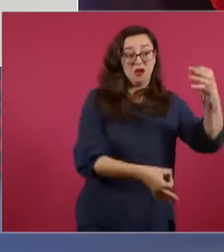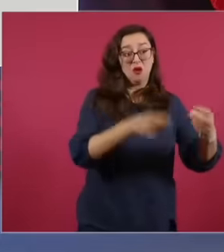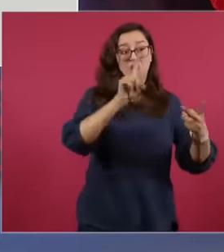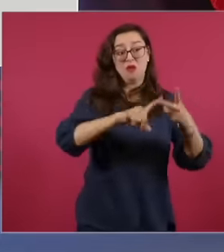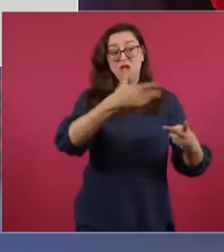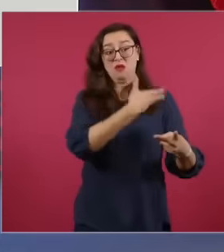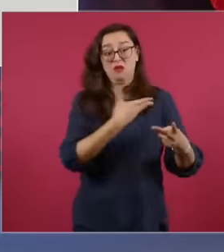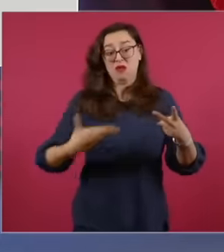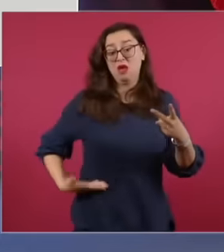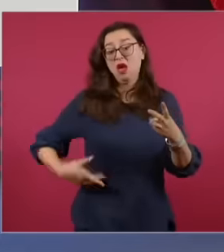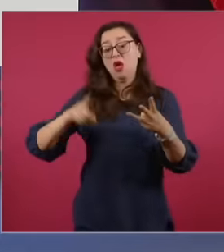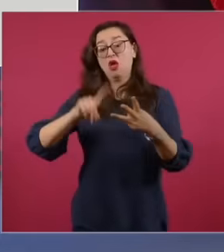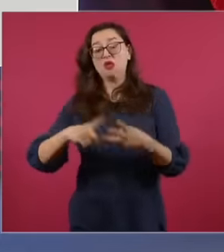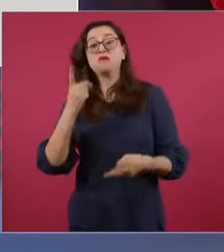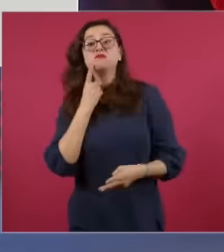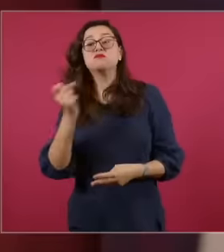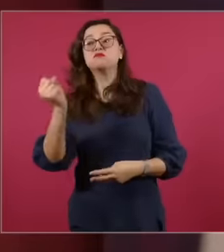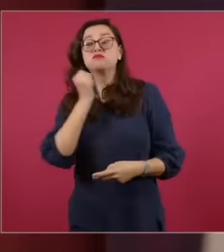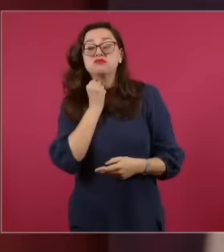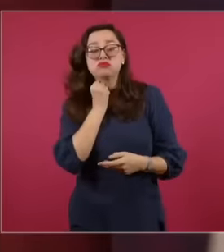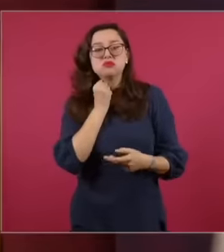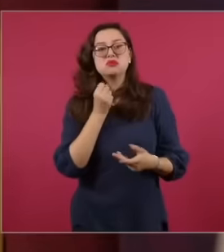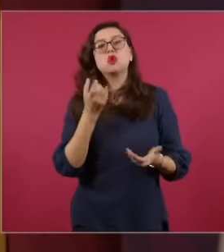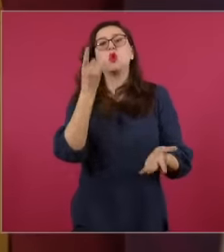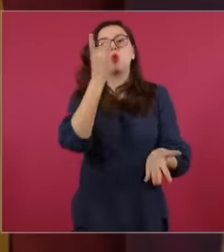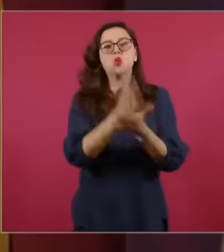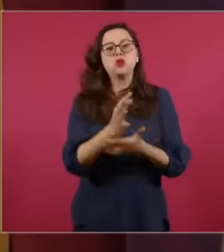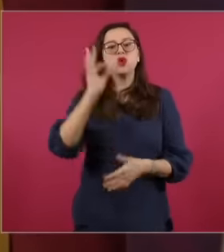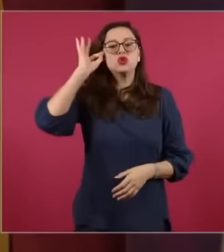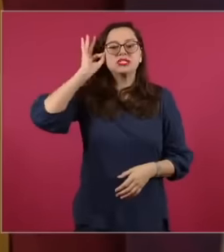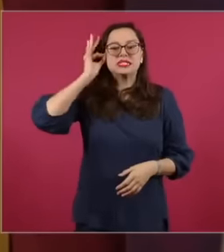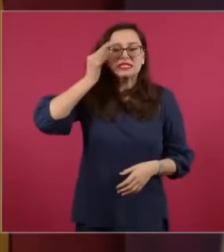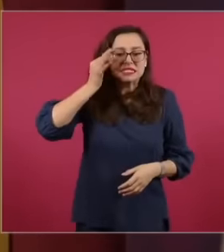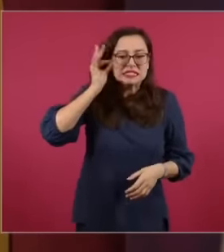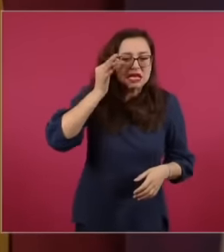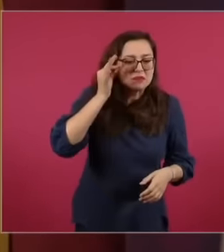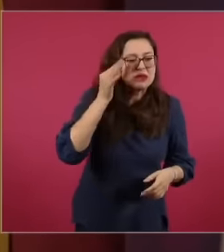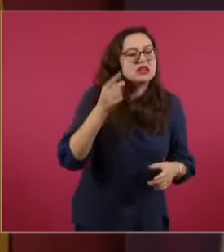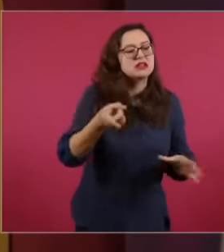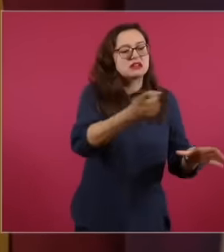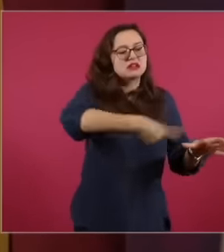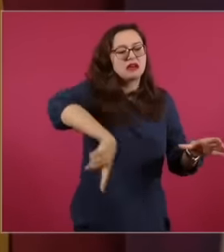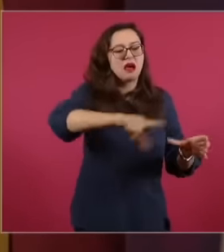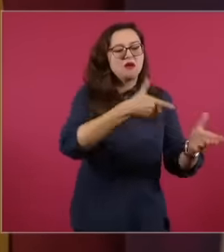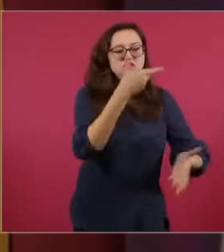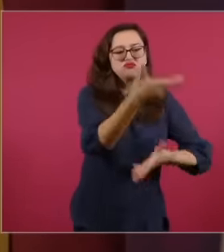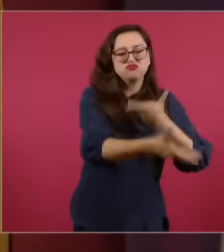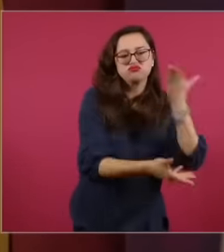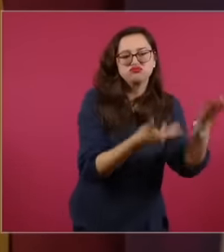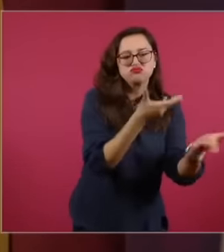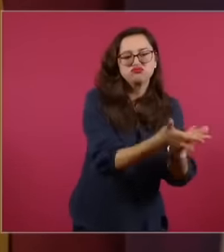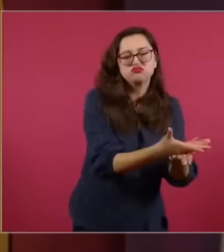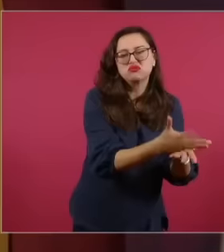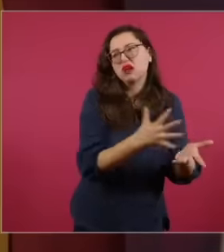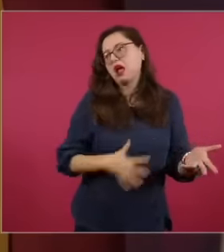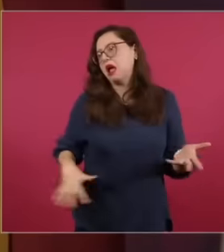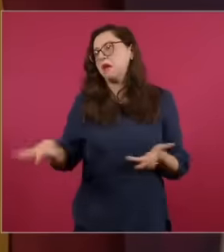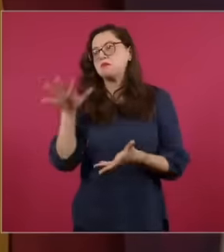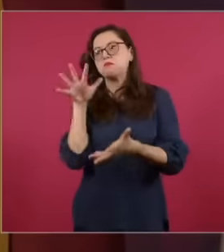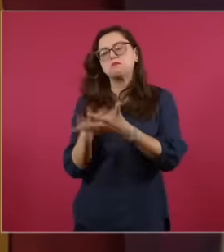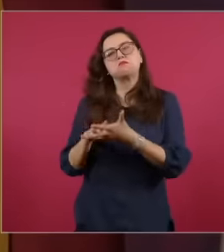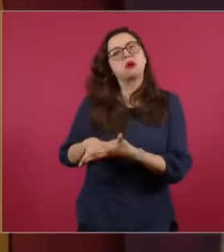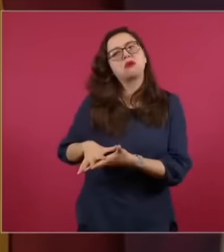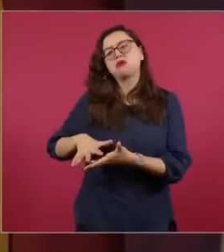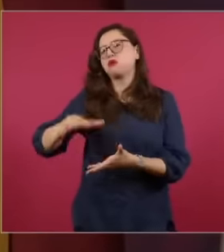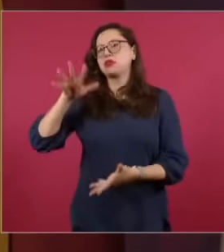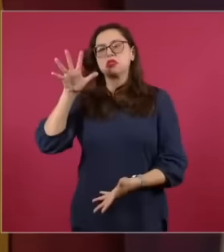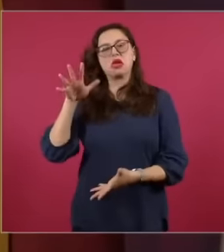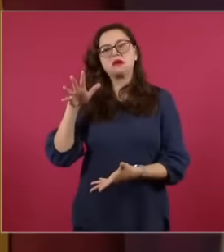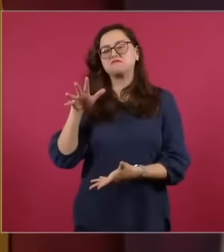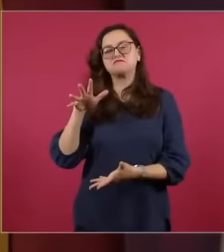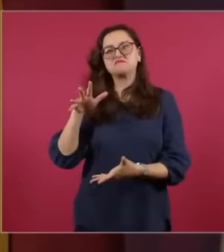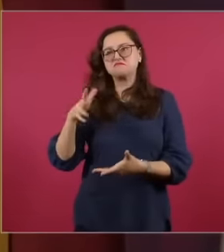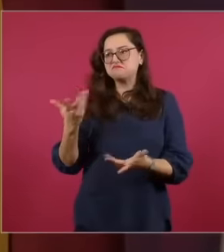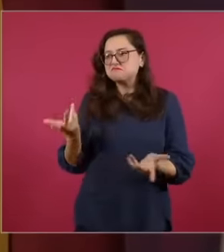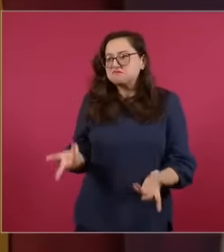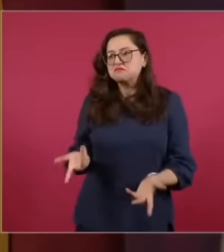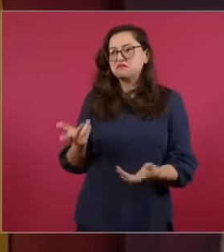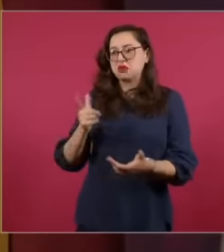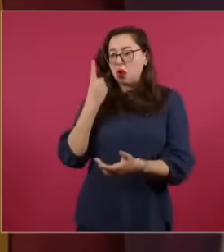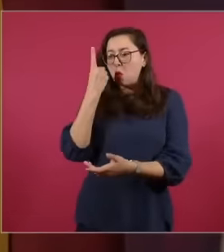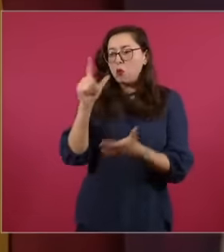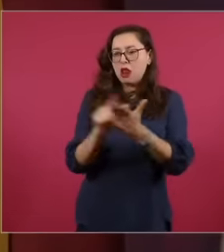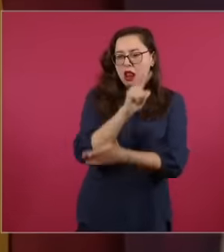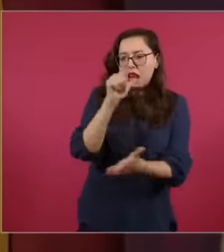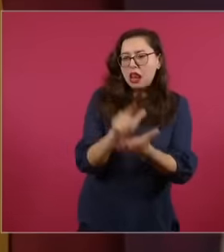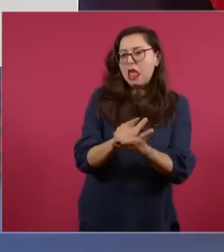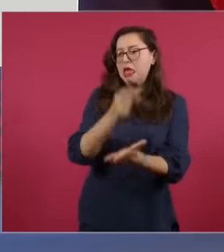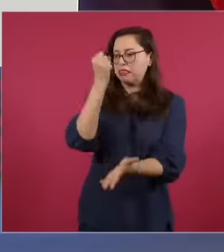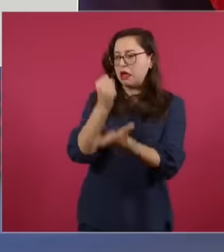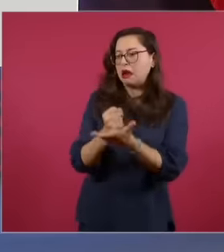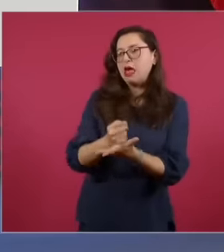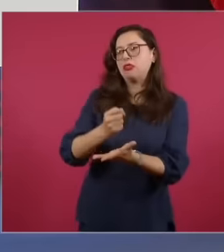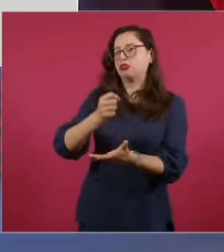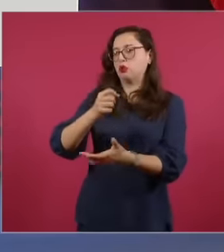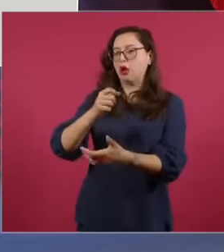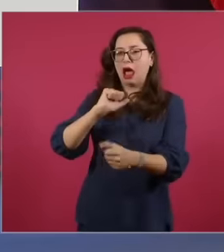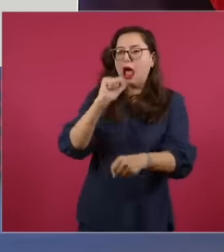service of the oligarchy of The rapacious minority and they never drafted a decree, a law, a ruling or